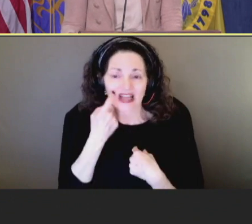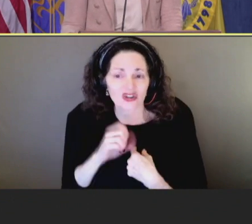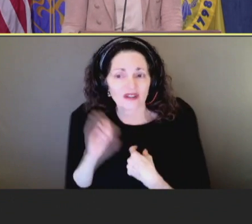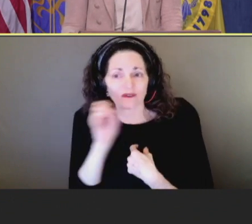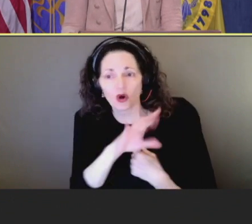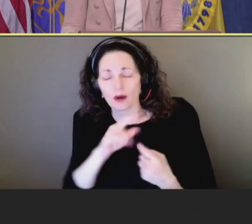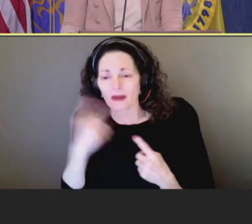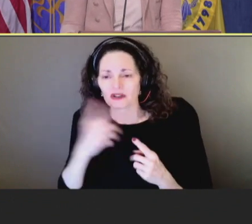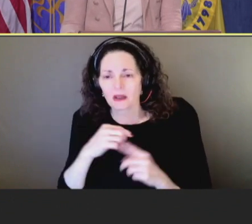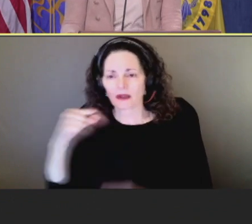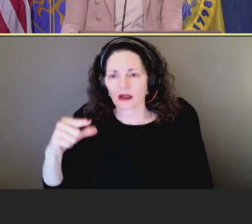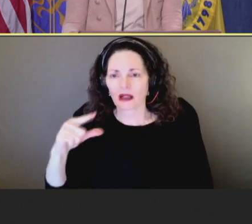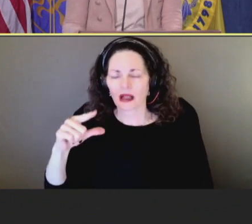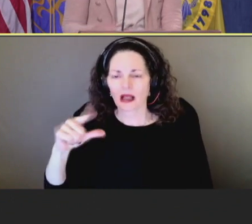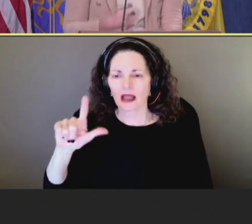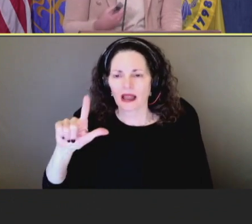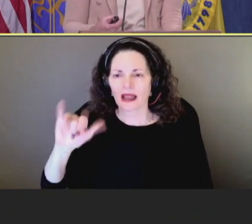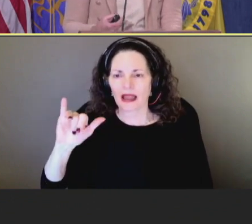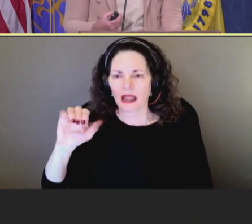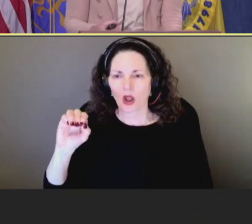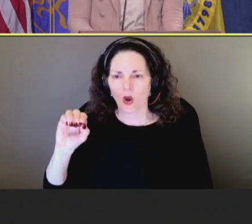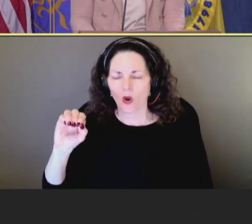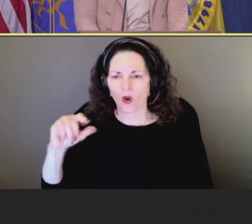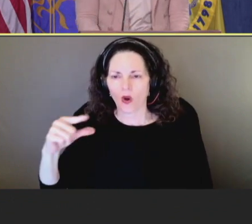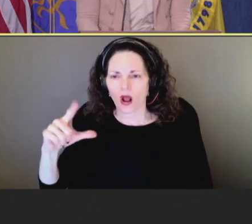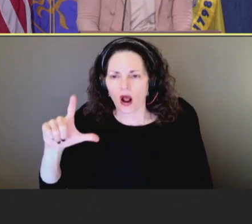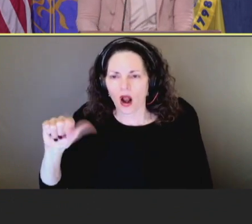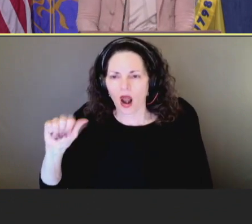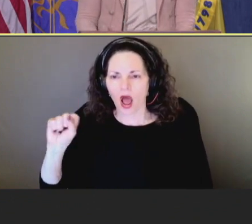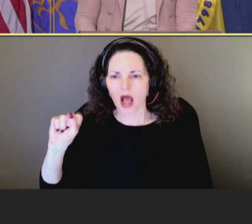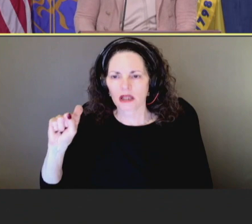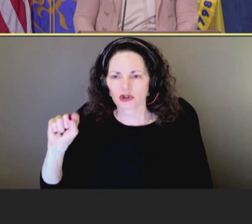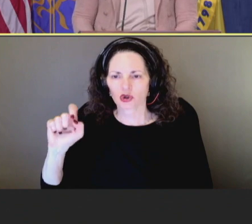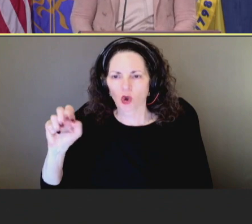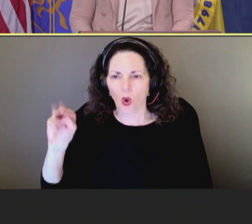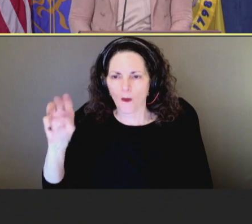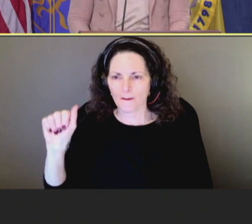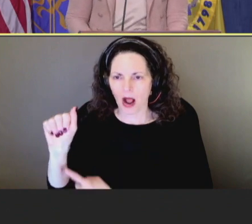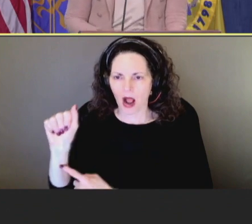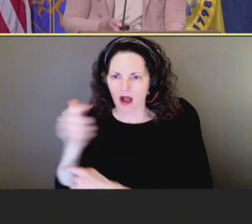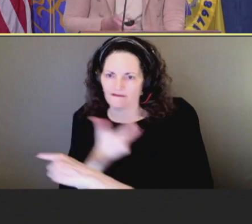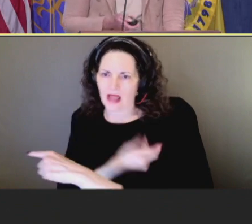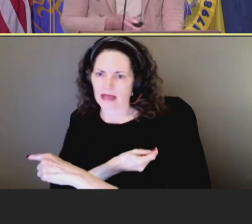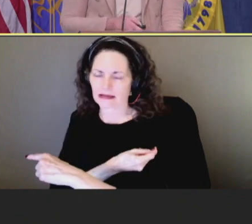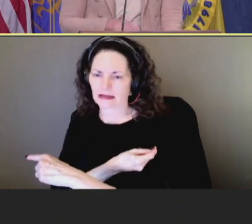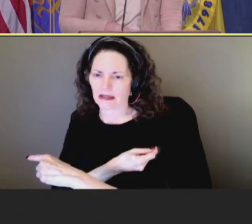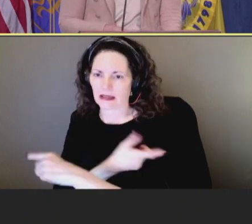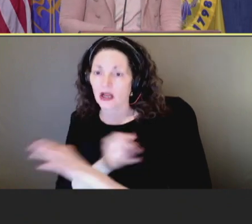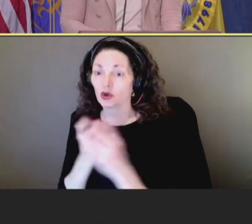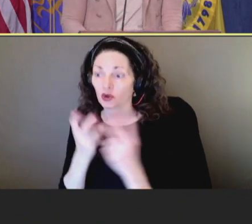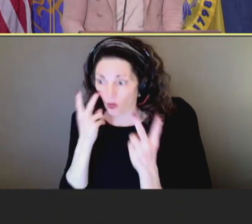vaccine that's in development. So, we're seeing so much in this space.